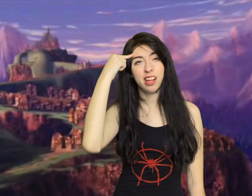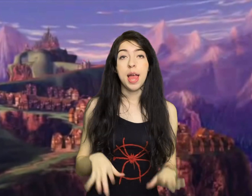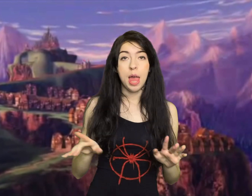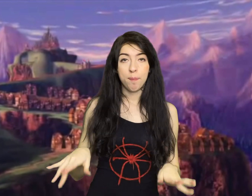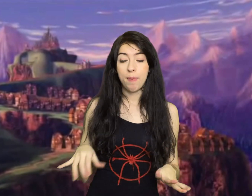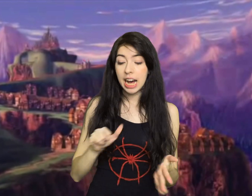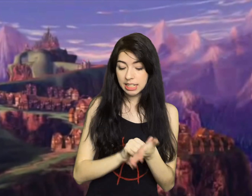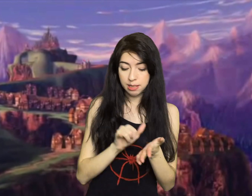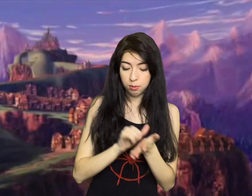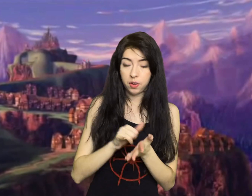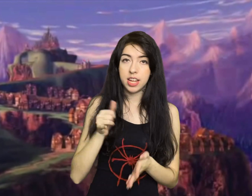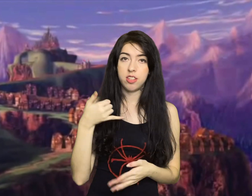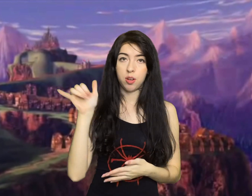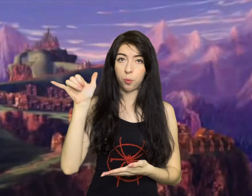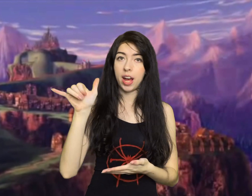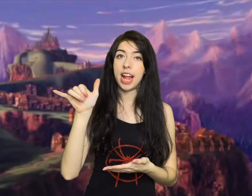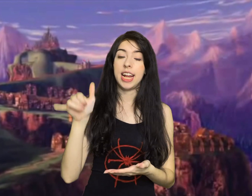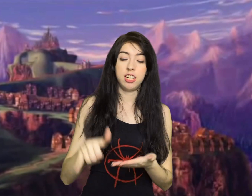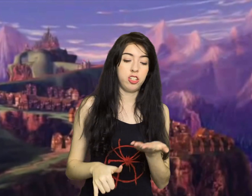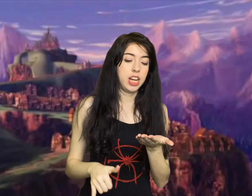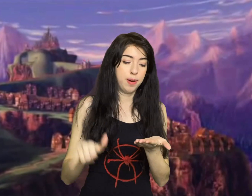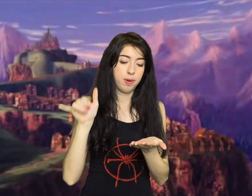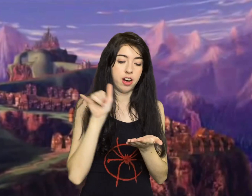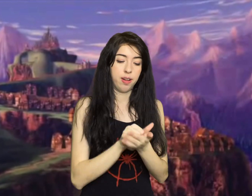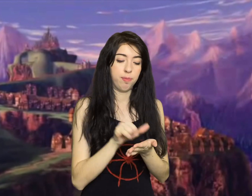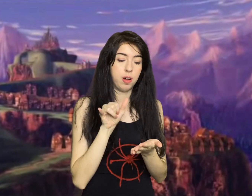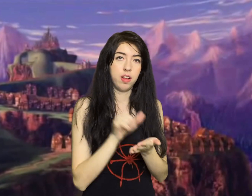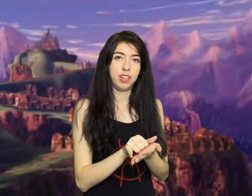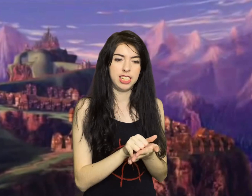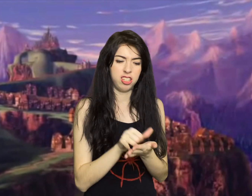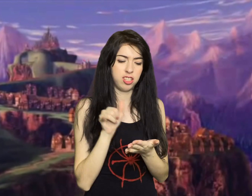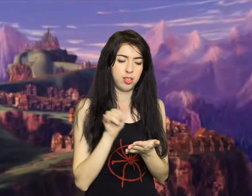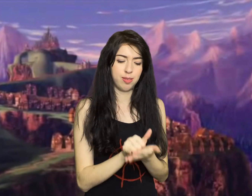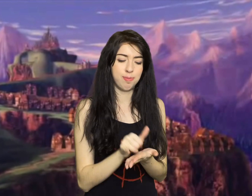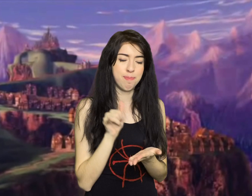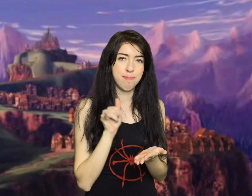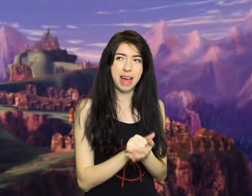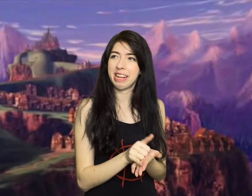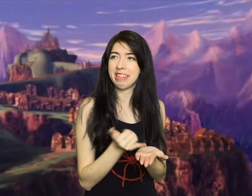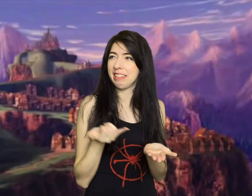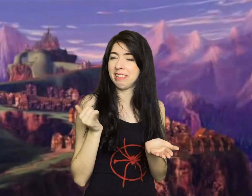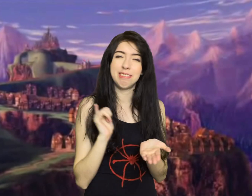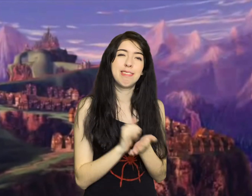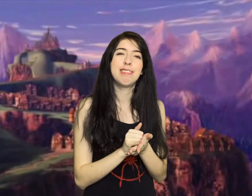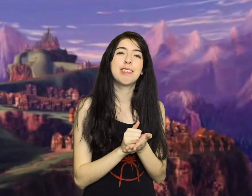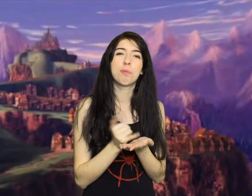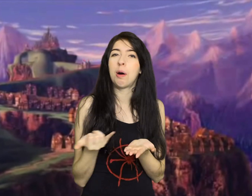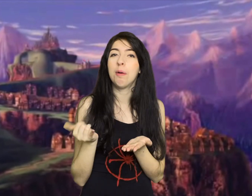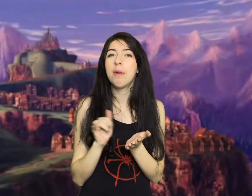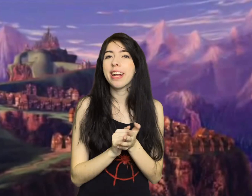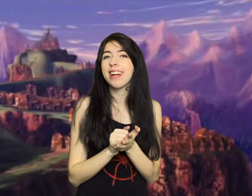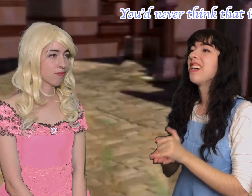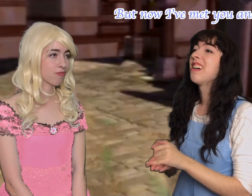IMPOSSIBLE is a Y hand shape um like just smacking your palm i guess